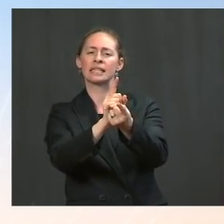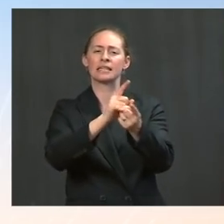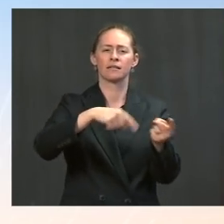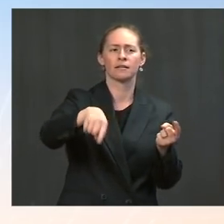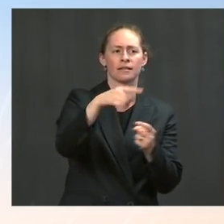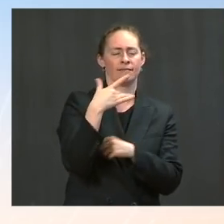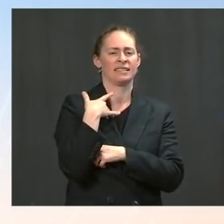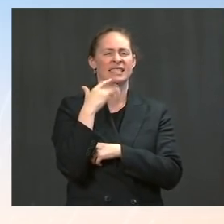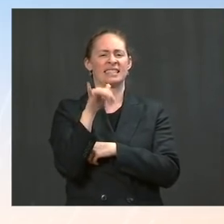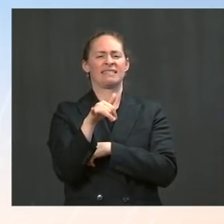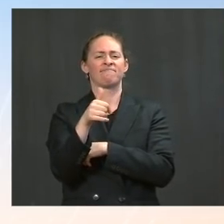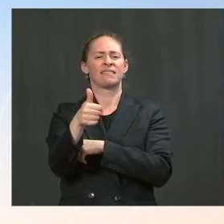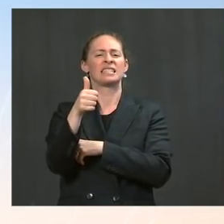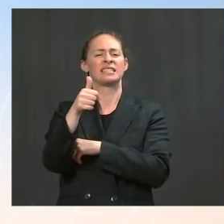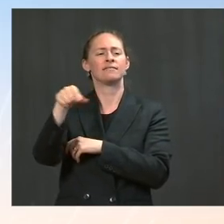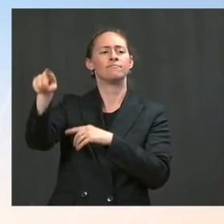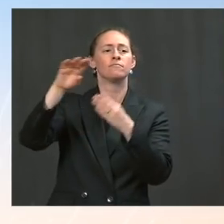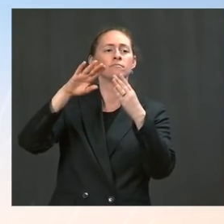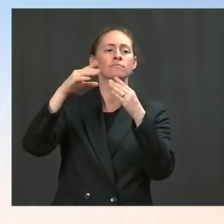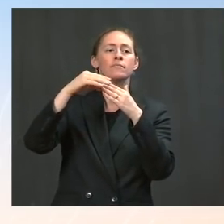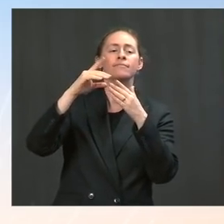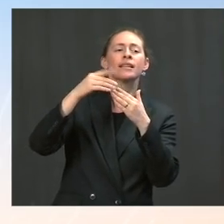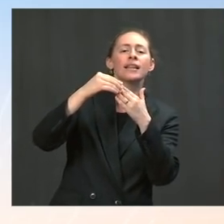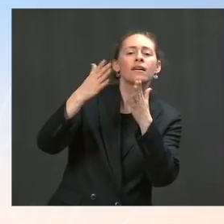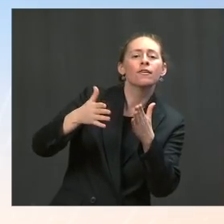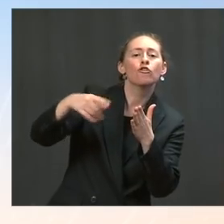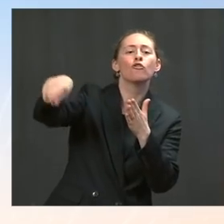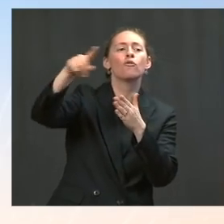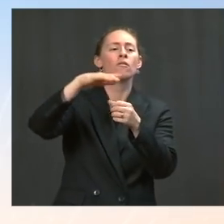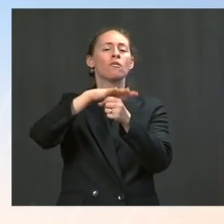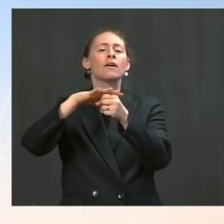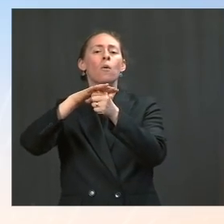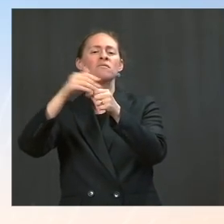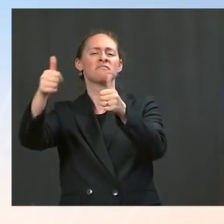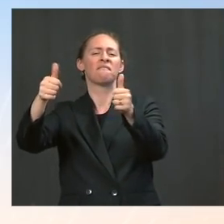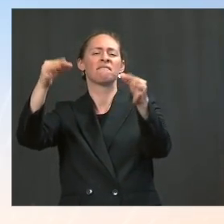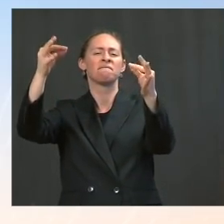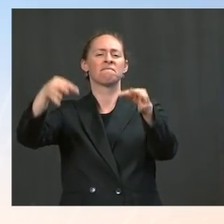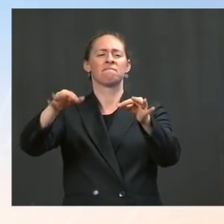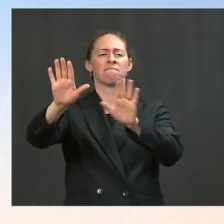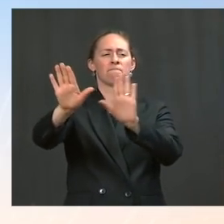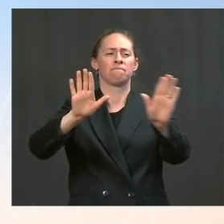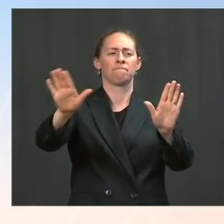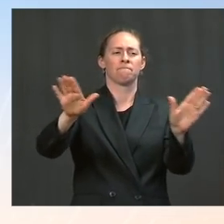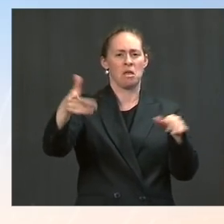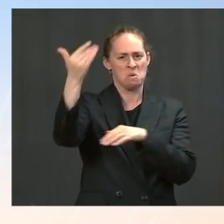entities, organizations are going to make decisions about what they need to do to keep their community safe.